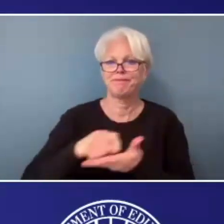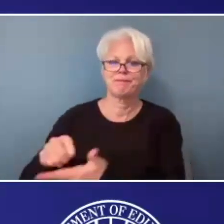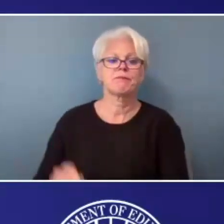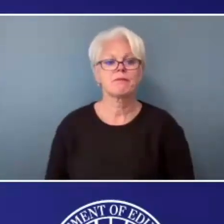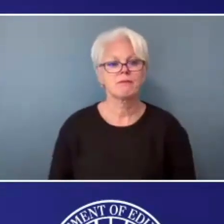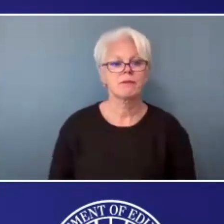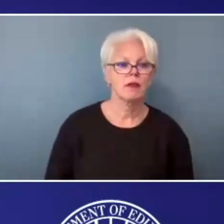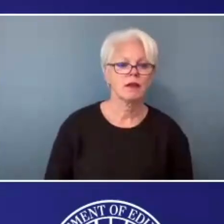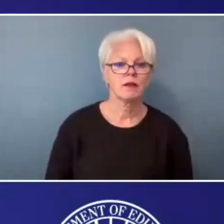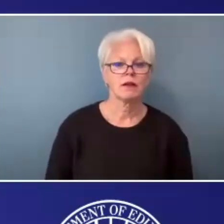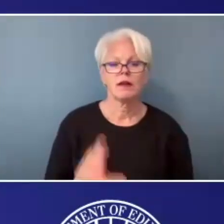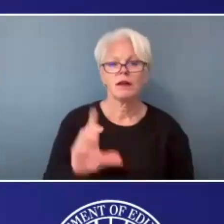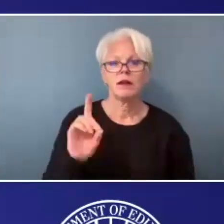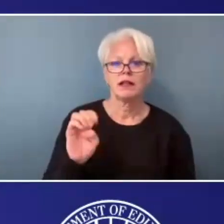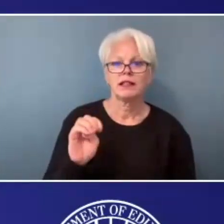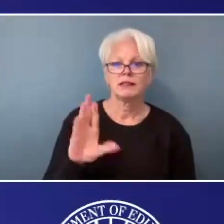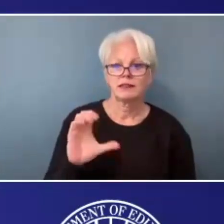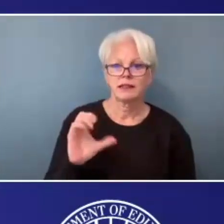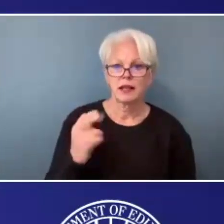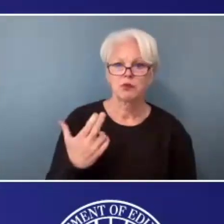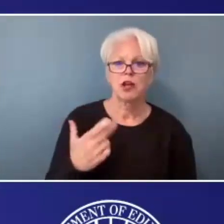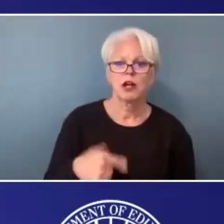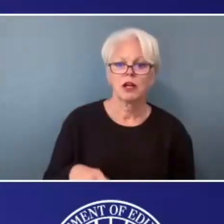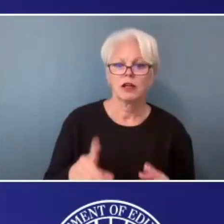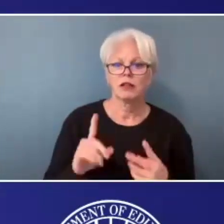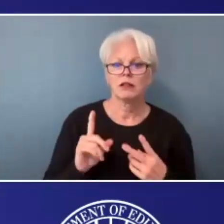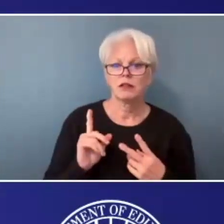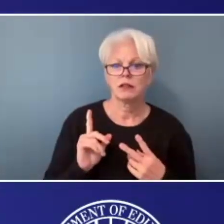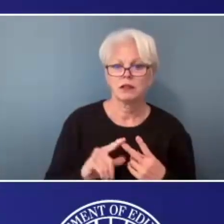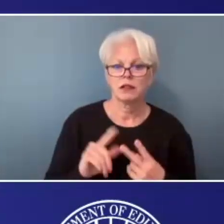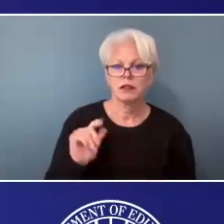So we have Deborah, we have Ashley.